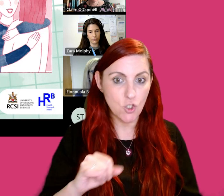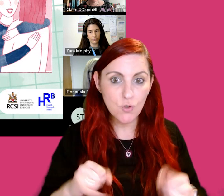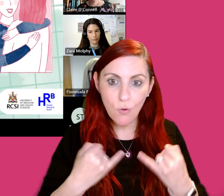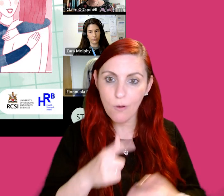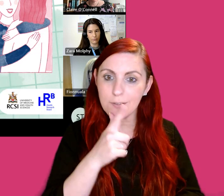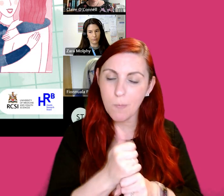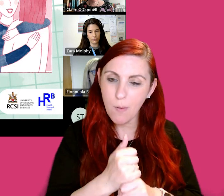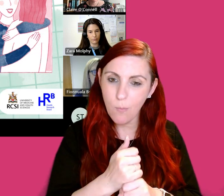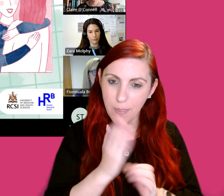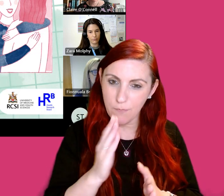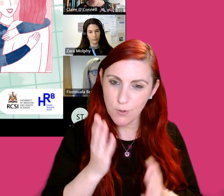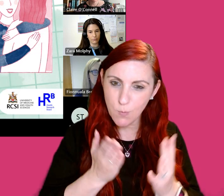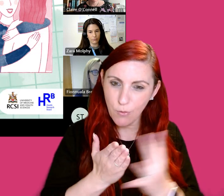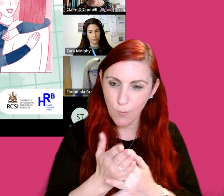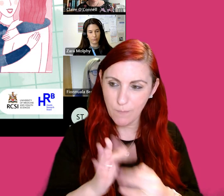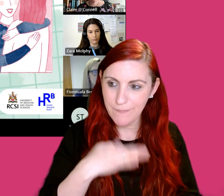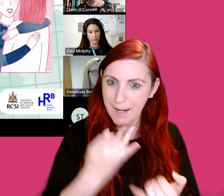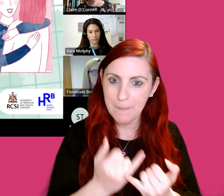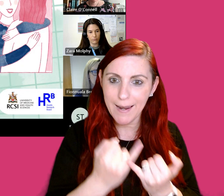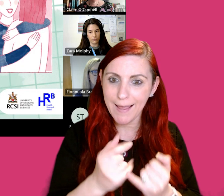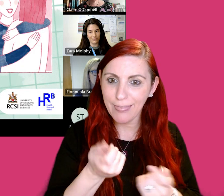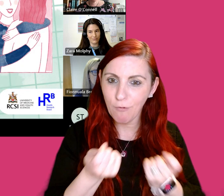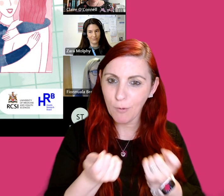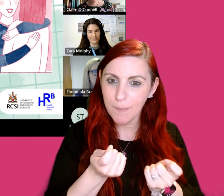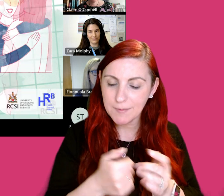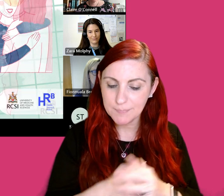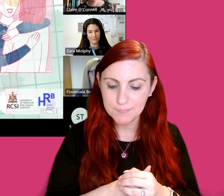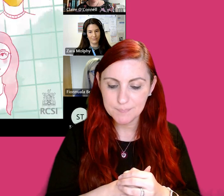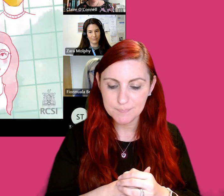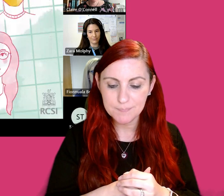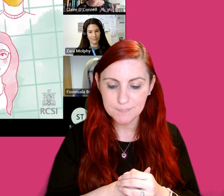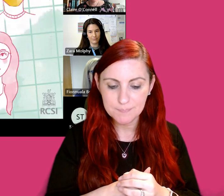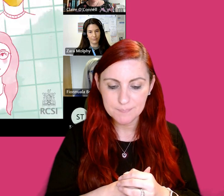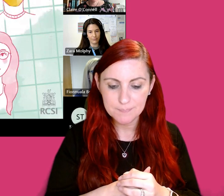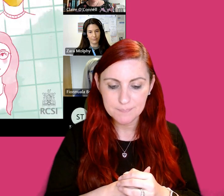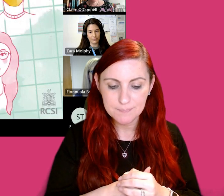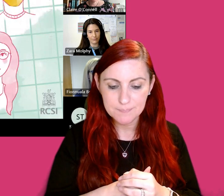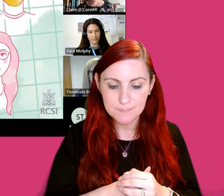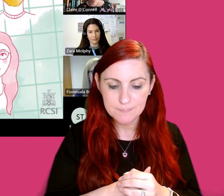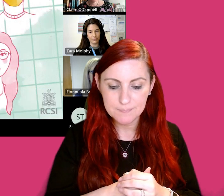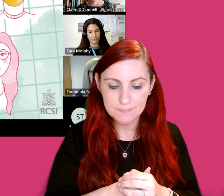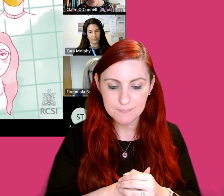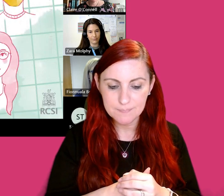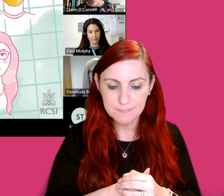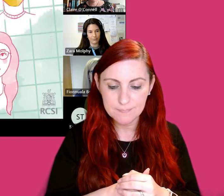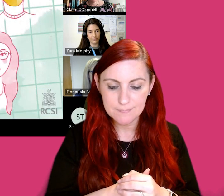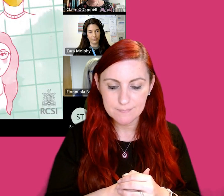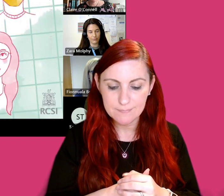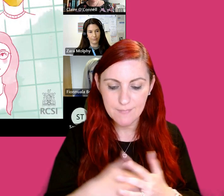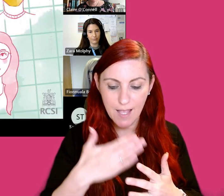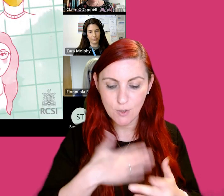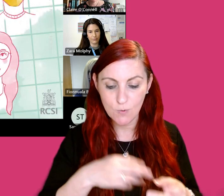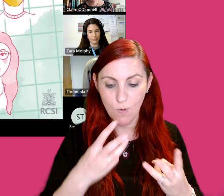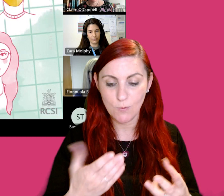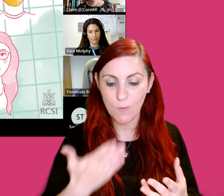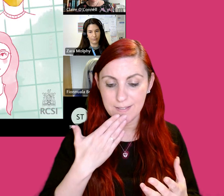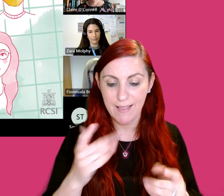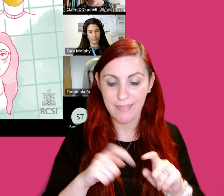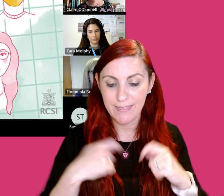they can it's almost like a little bit of therapy uh finally I really want to thank the team I was